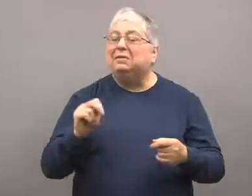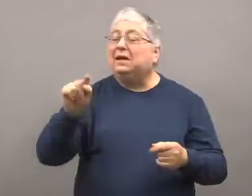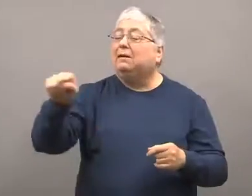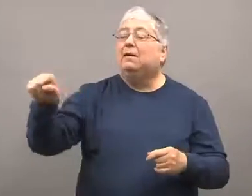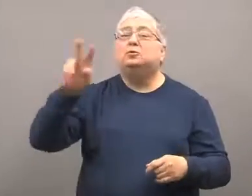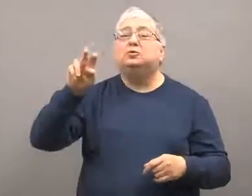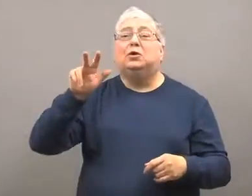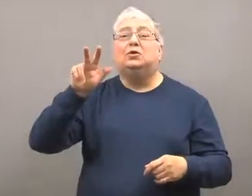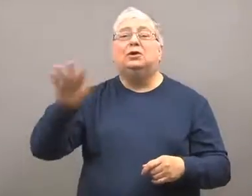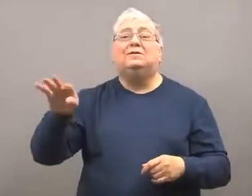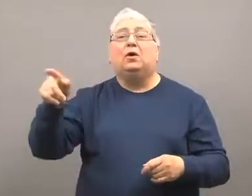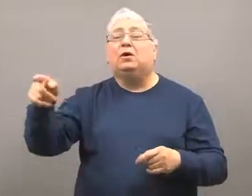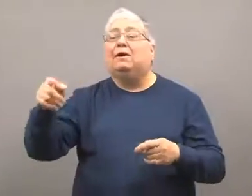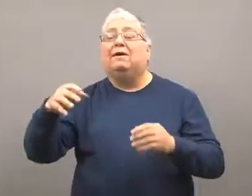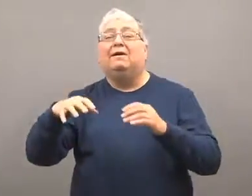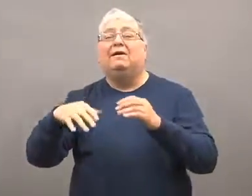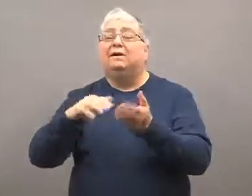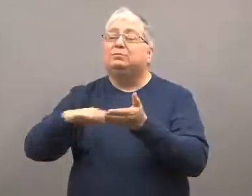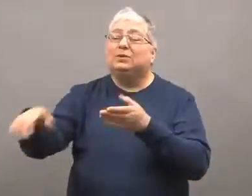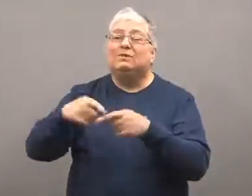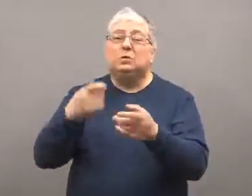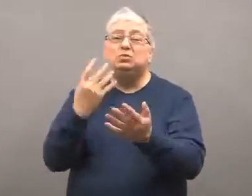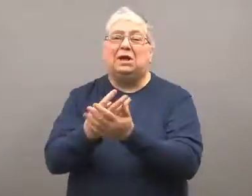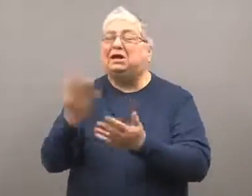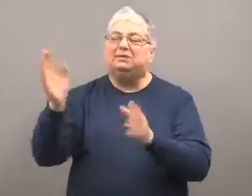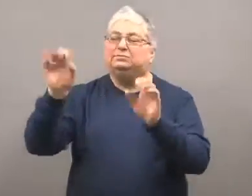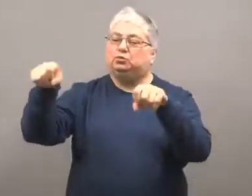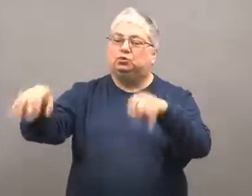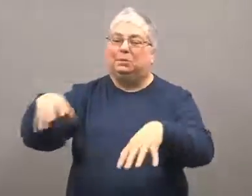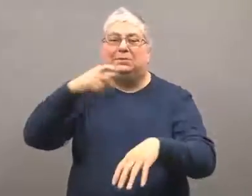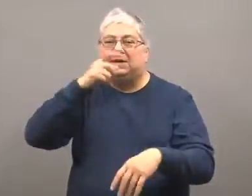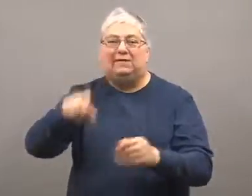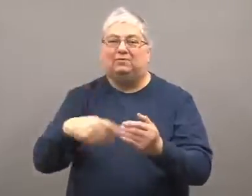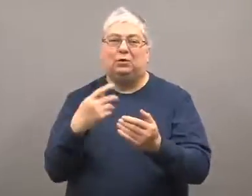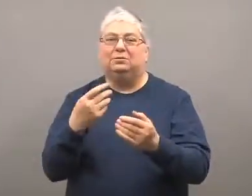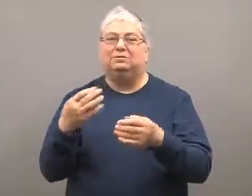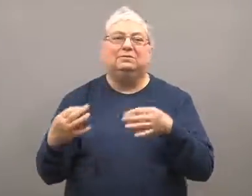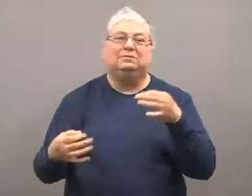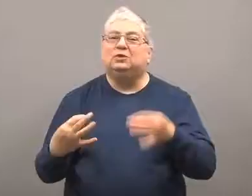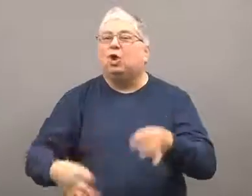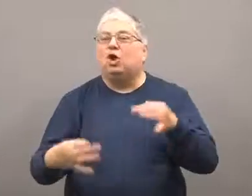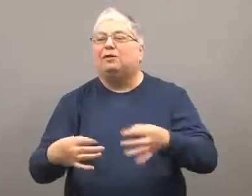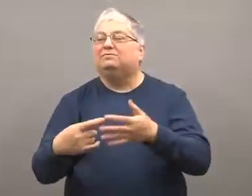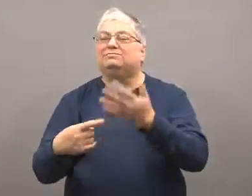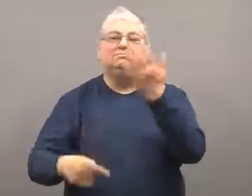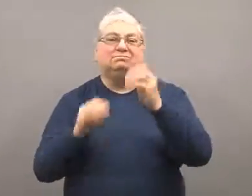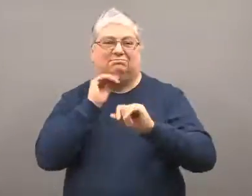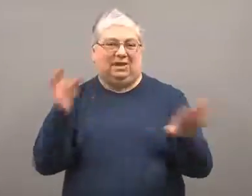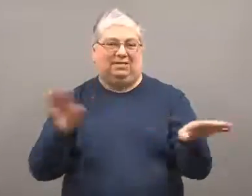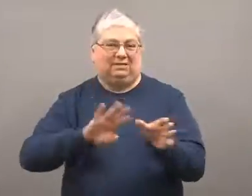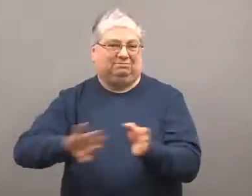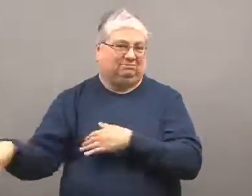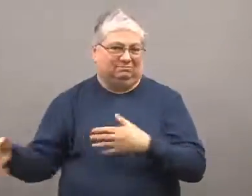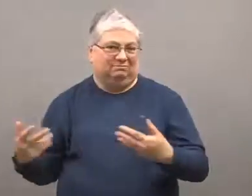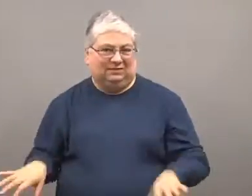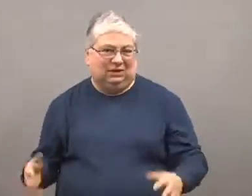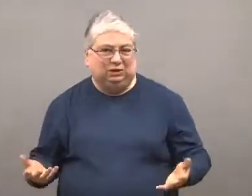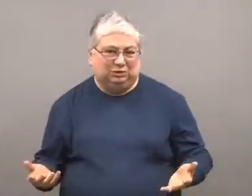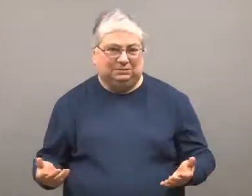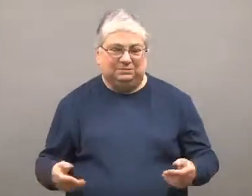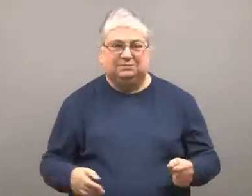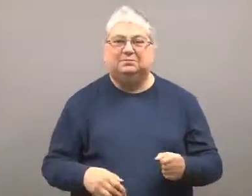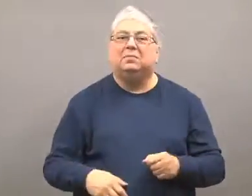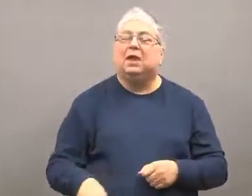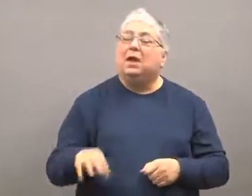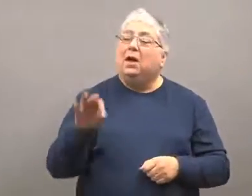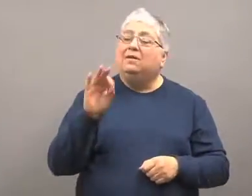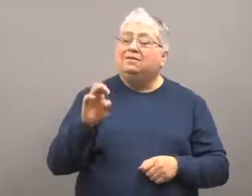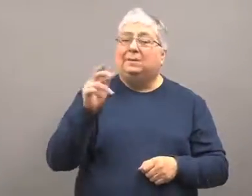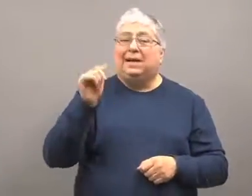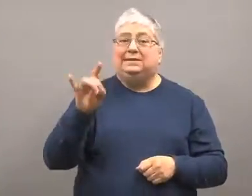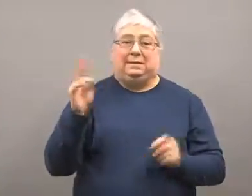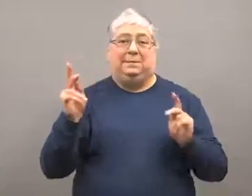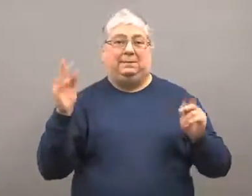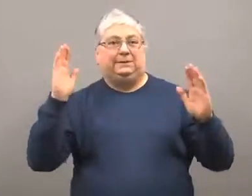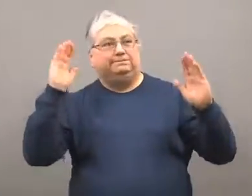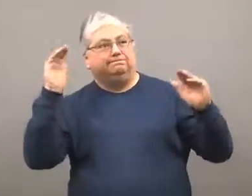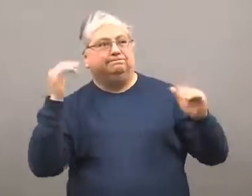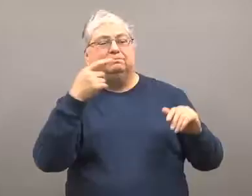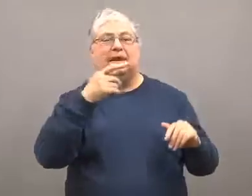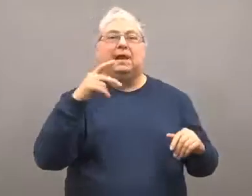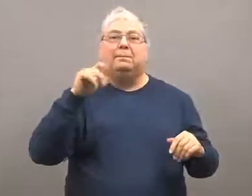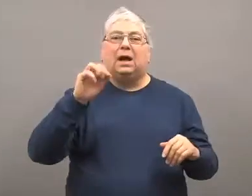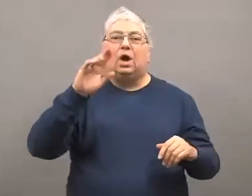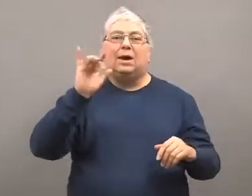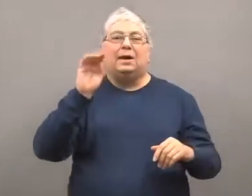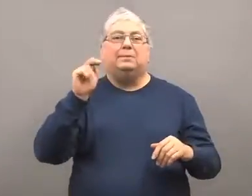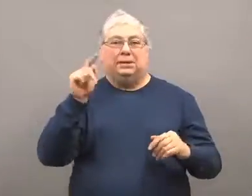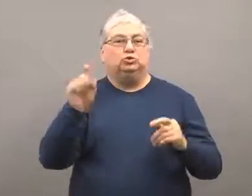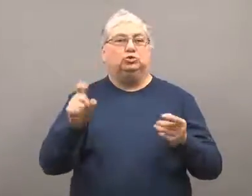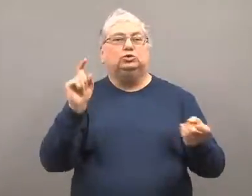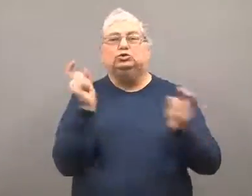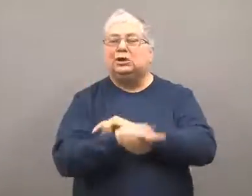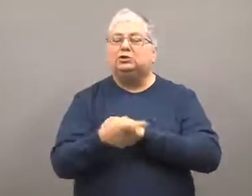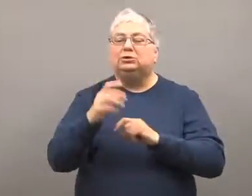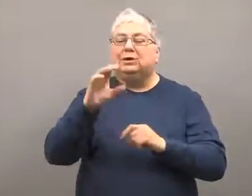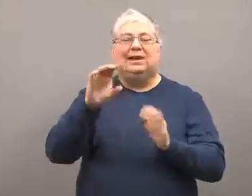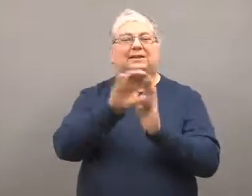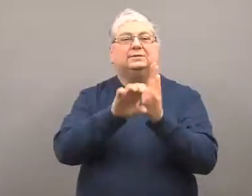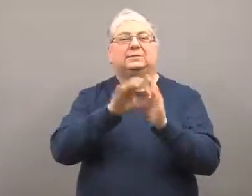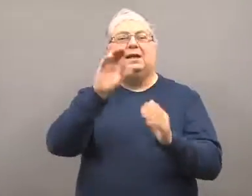Charges were then dropped against the 234 released prisoners.